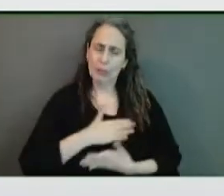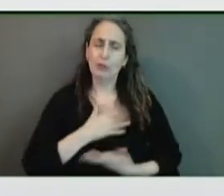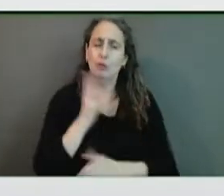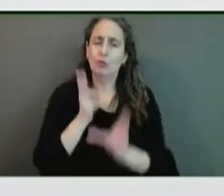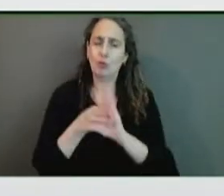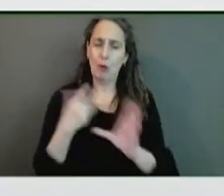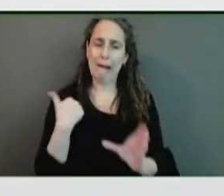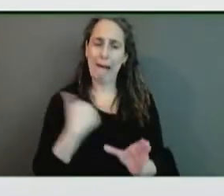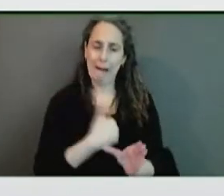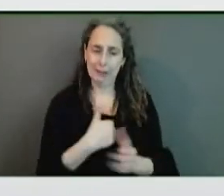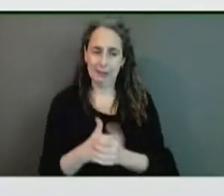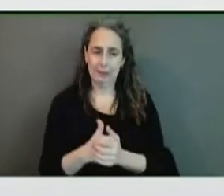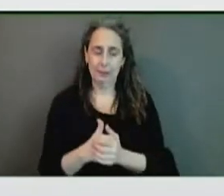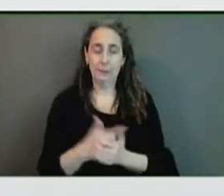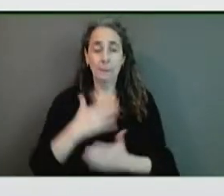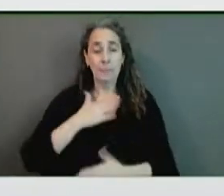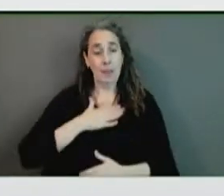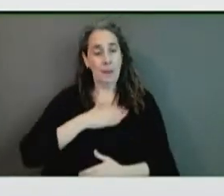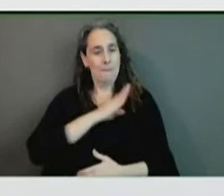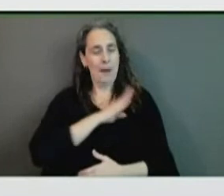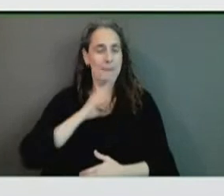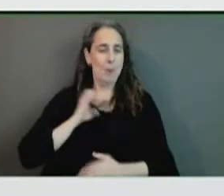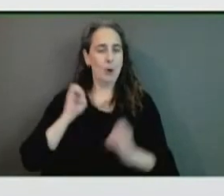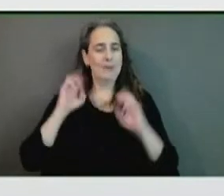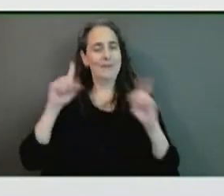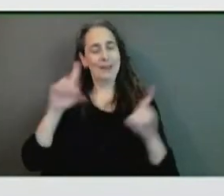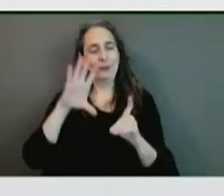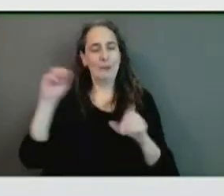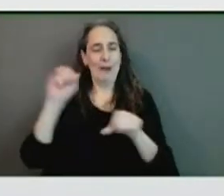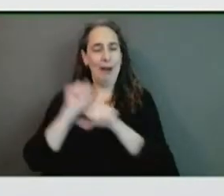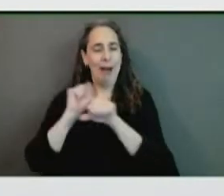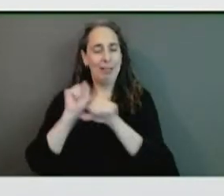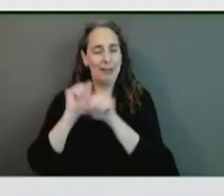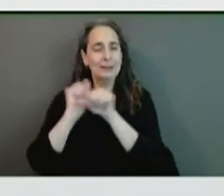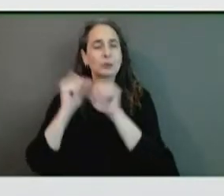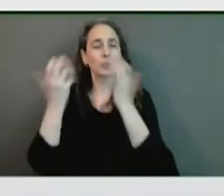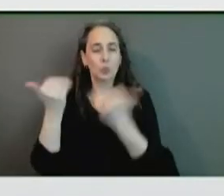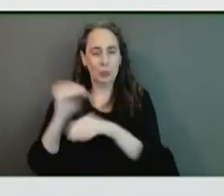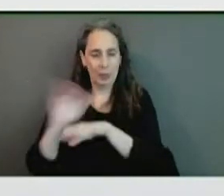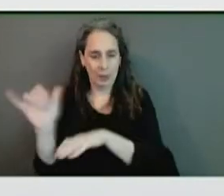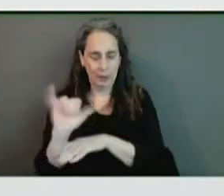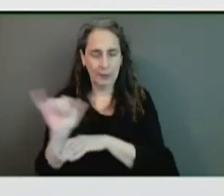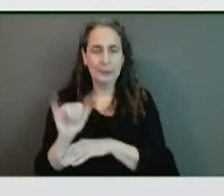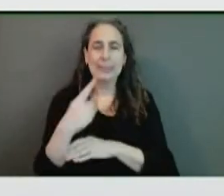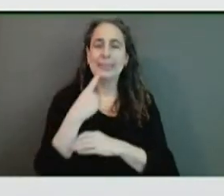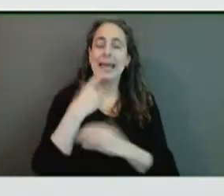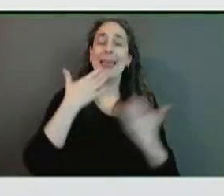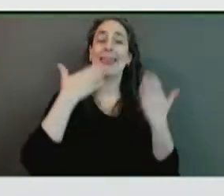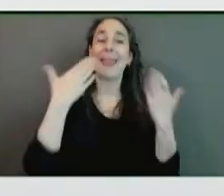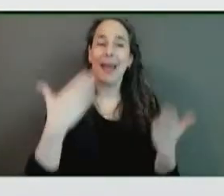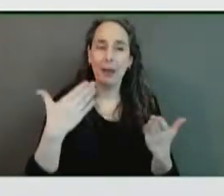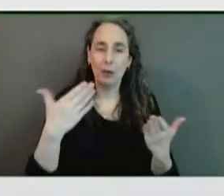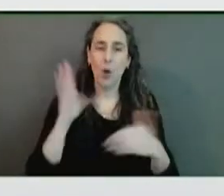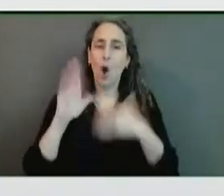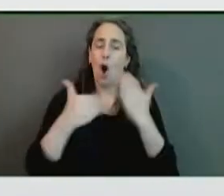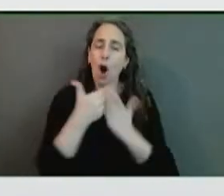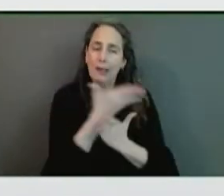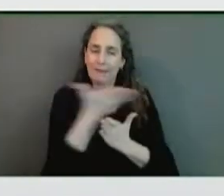very valuable. And weppreate your being here with us. My board of education colleagues